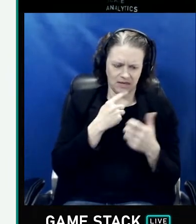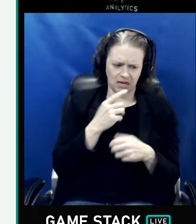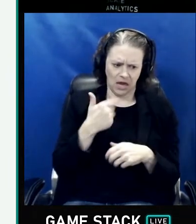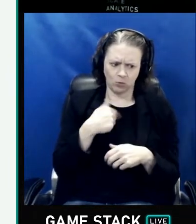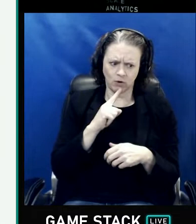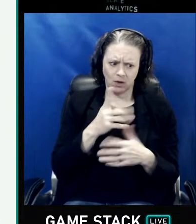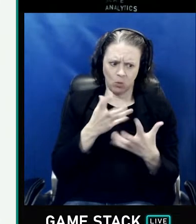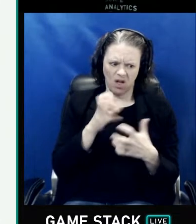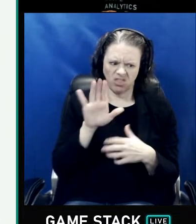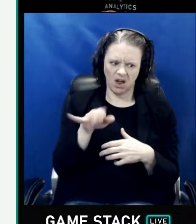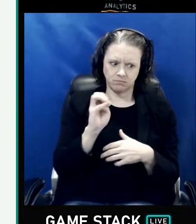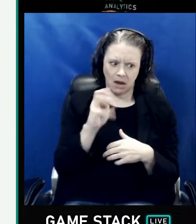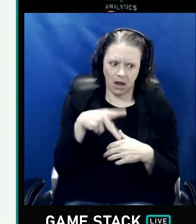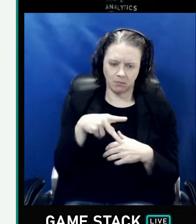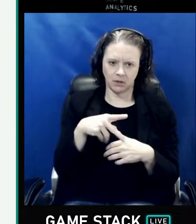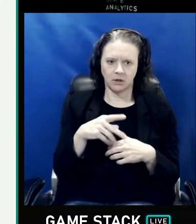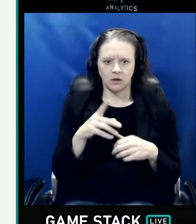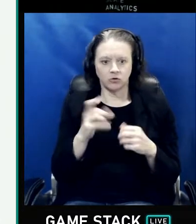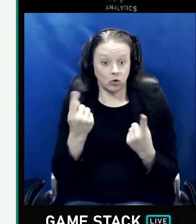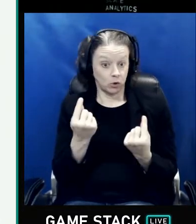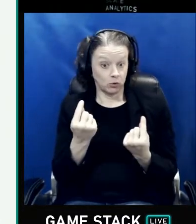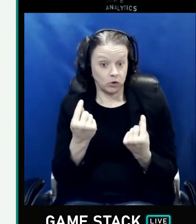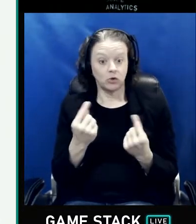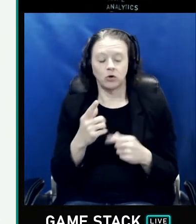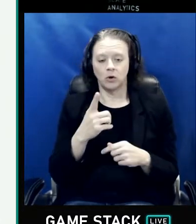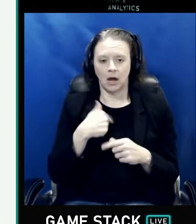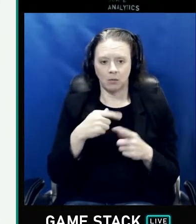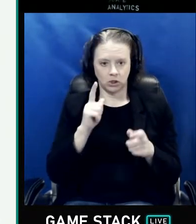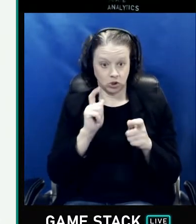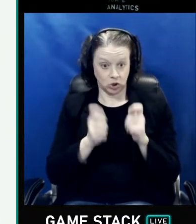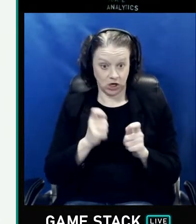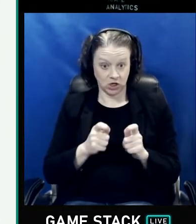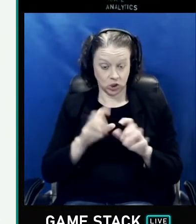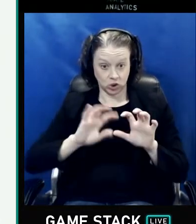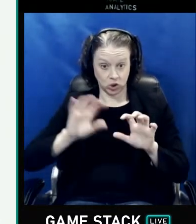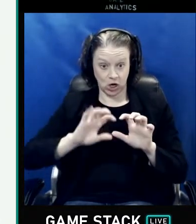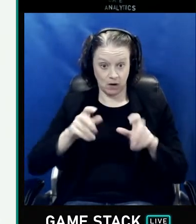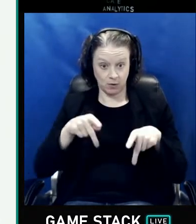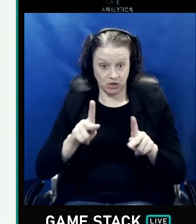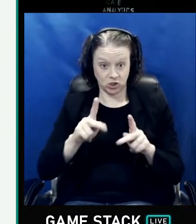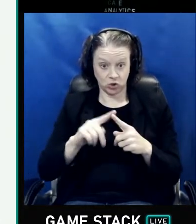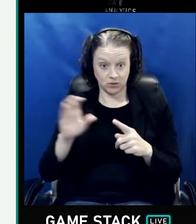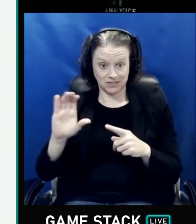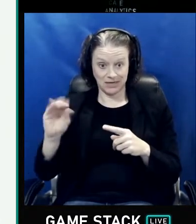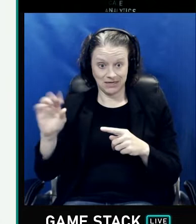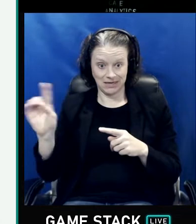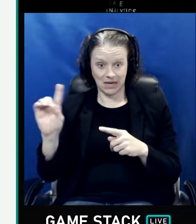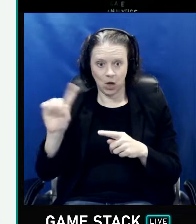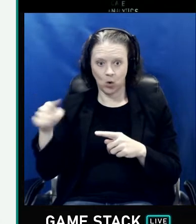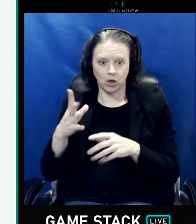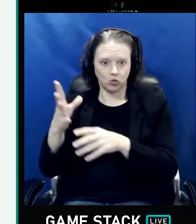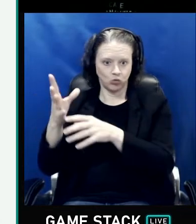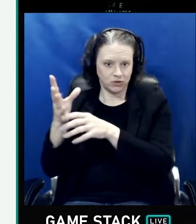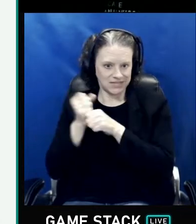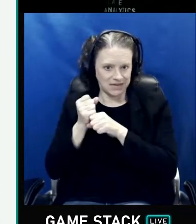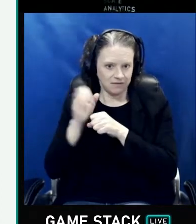I would just change the chat permissions from C and D that I only receive audio from them, I don't send them audio. So I just quickly change